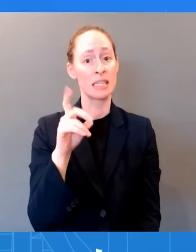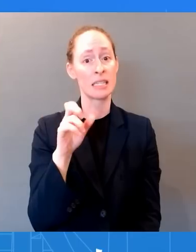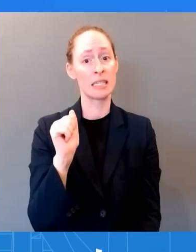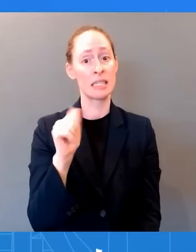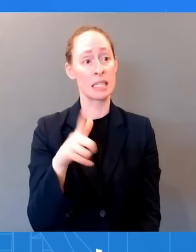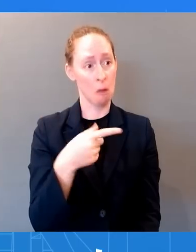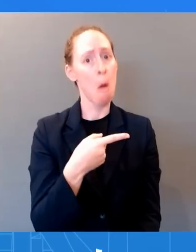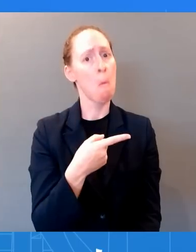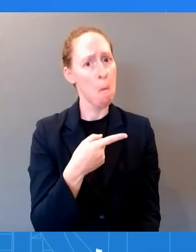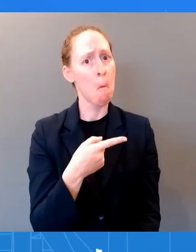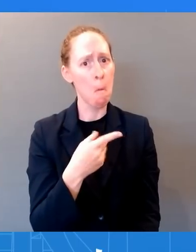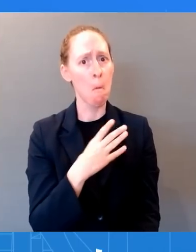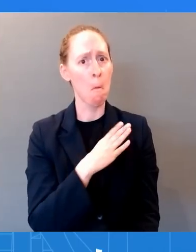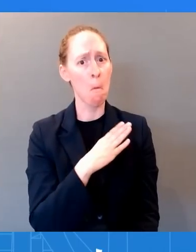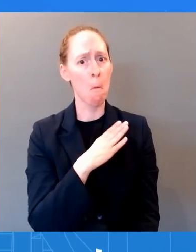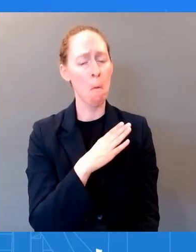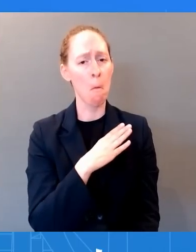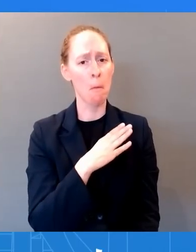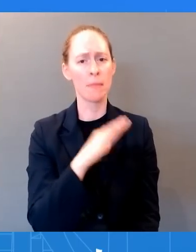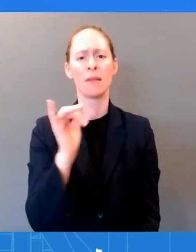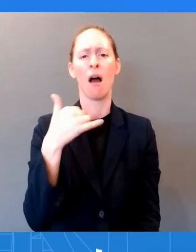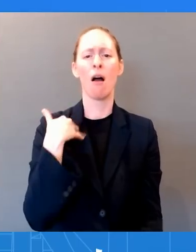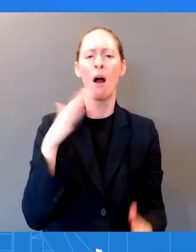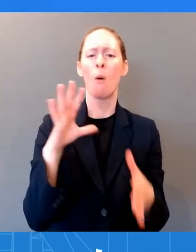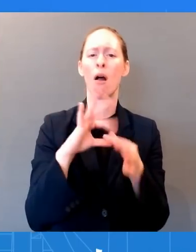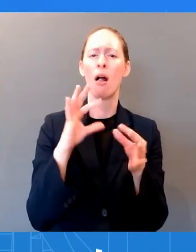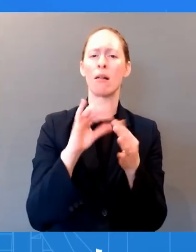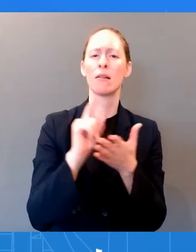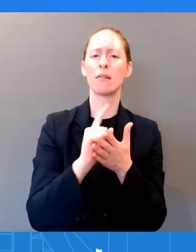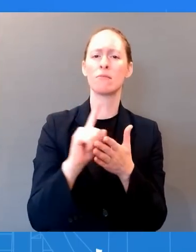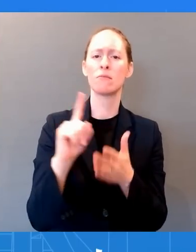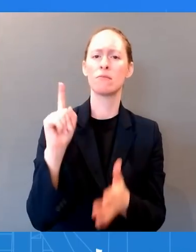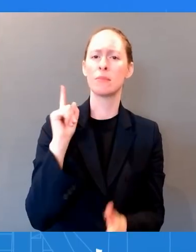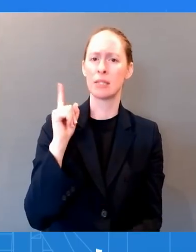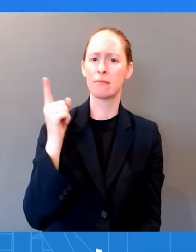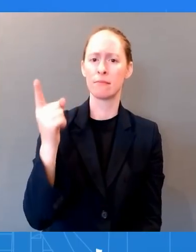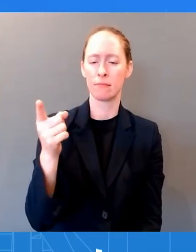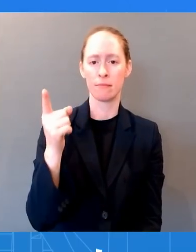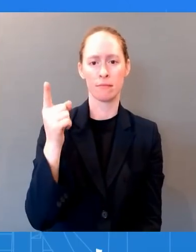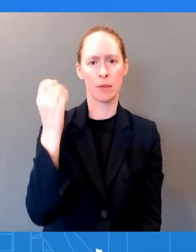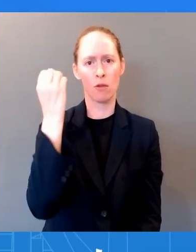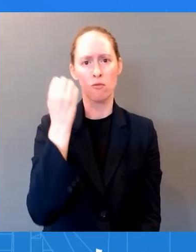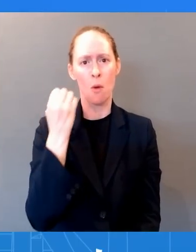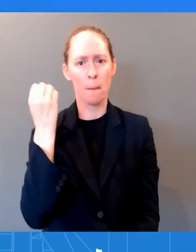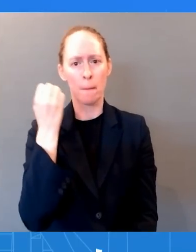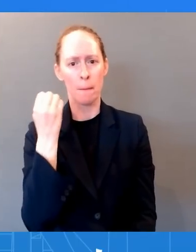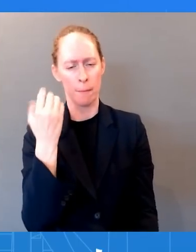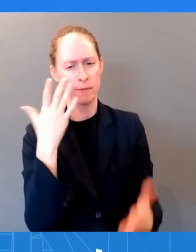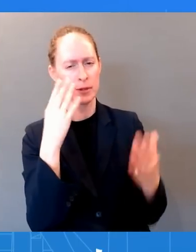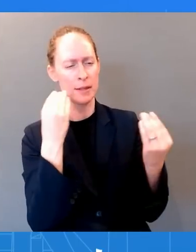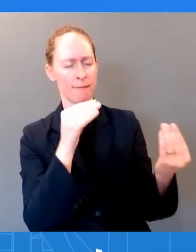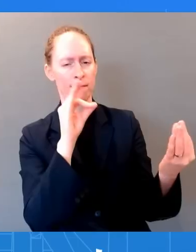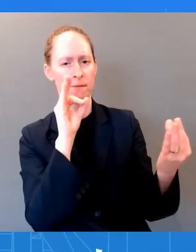we conveyed our feedback about Iran's comments on the EU's proposal directly to the EU.